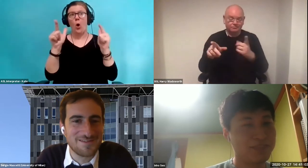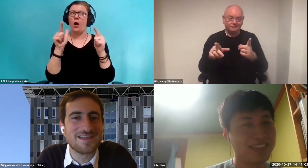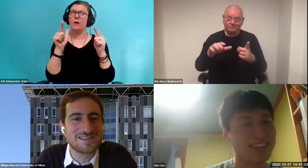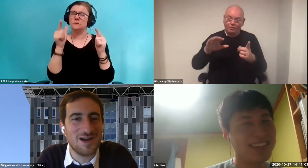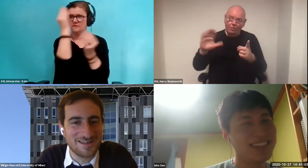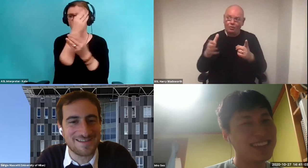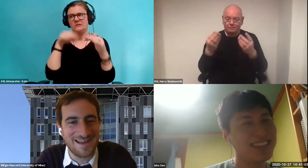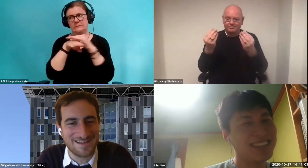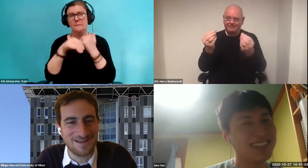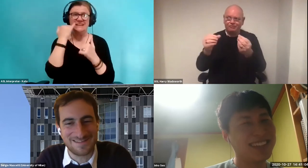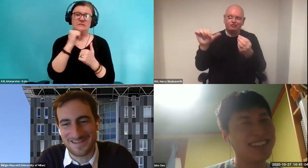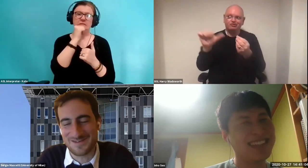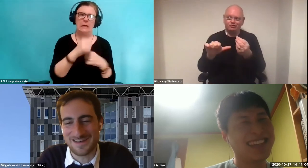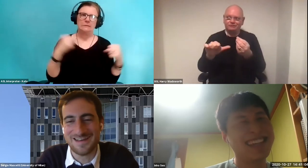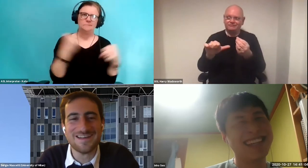it is not then it's better that you can yeah yeah yeah